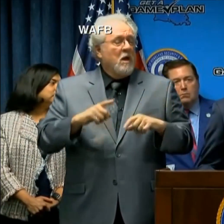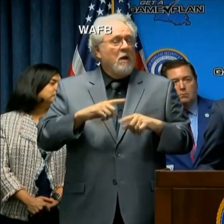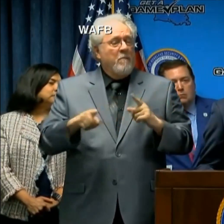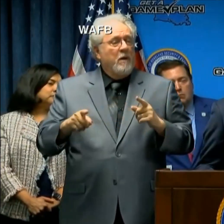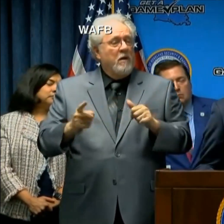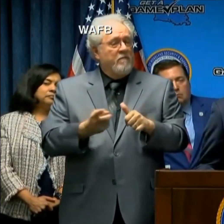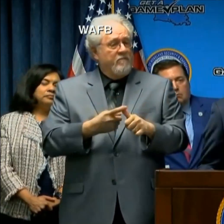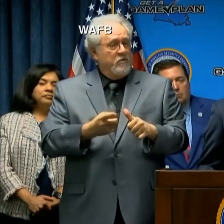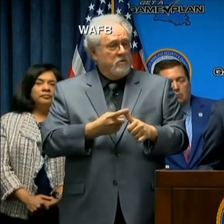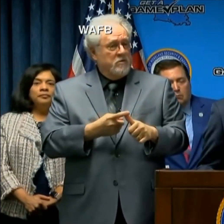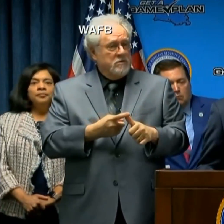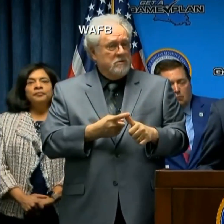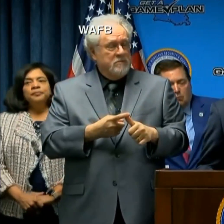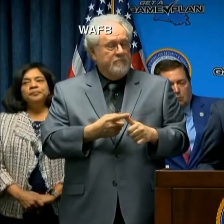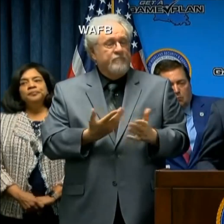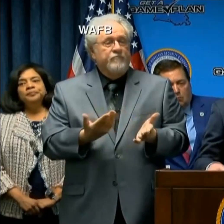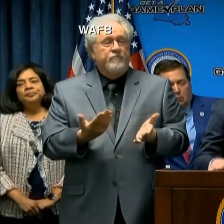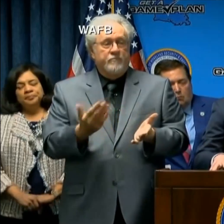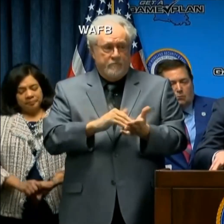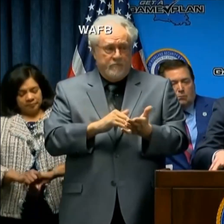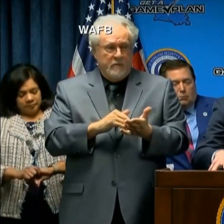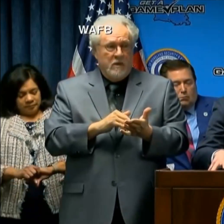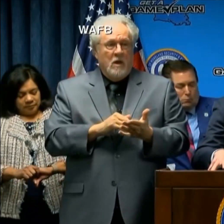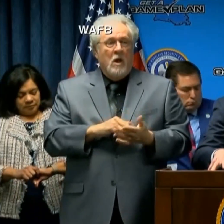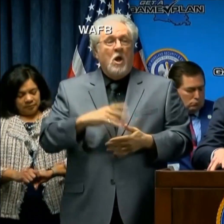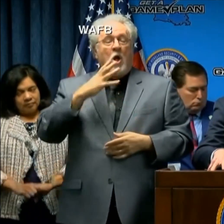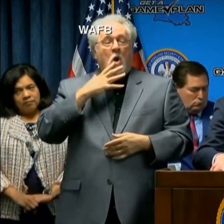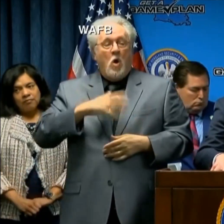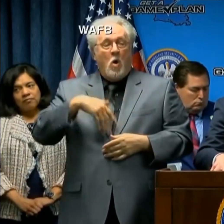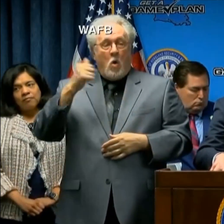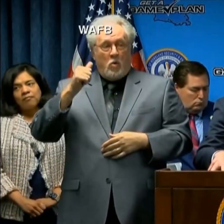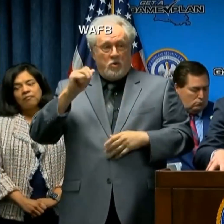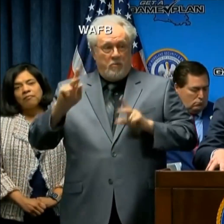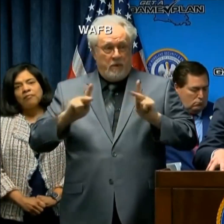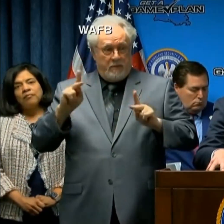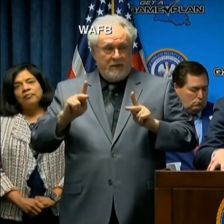point is one that I want to reiterate the older population is the one that is